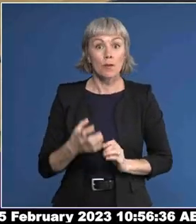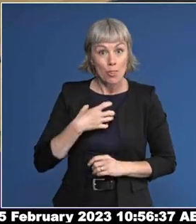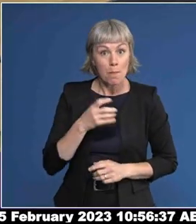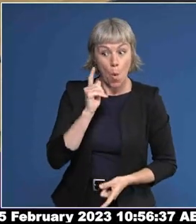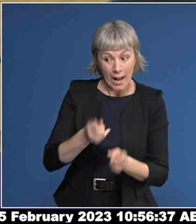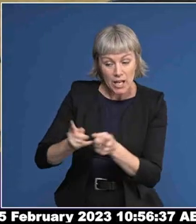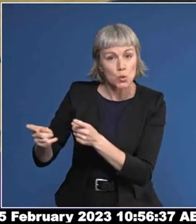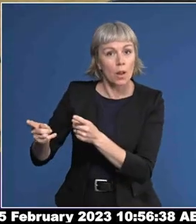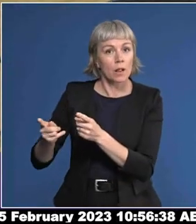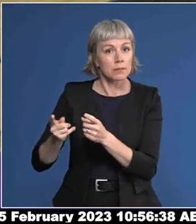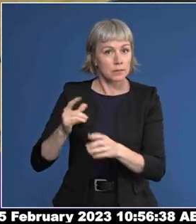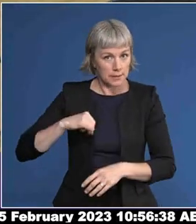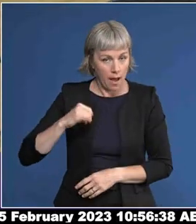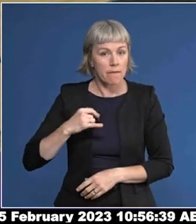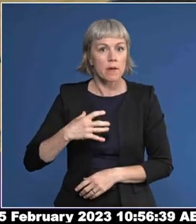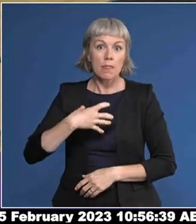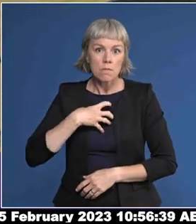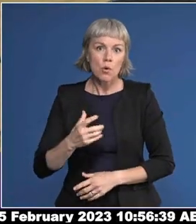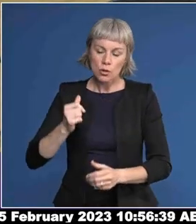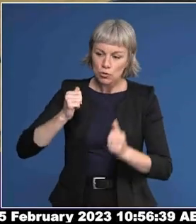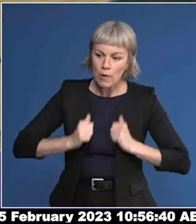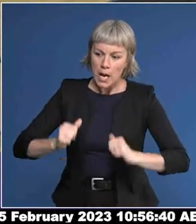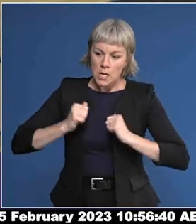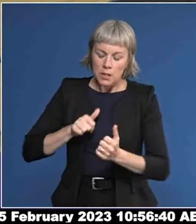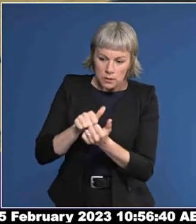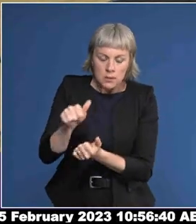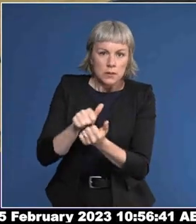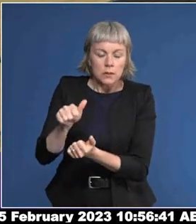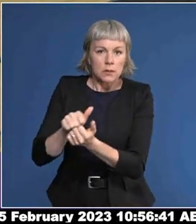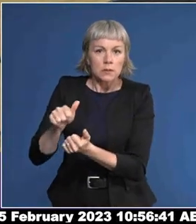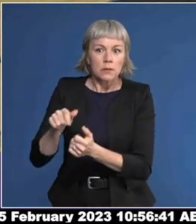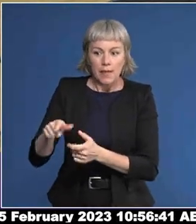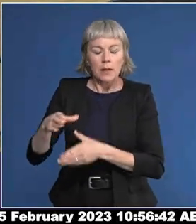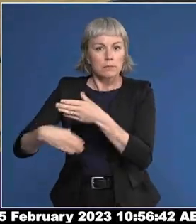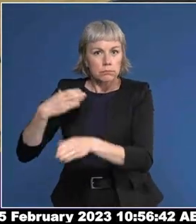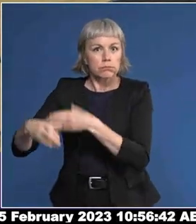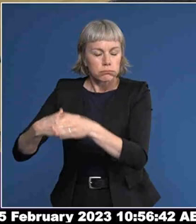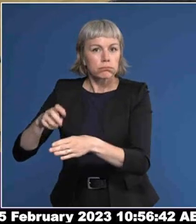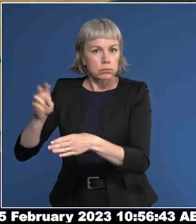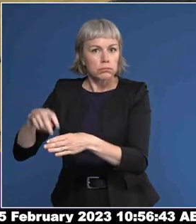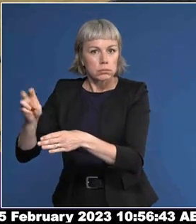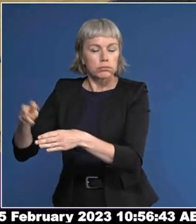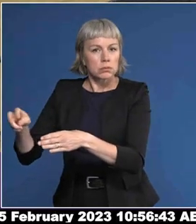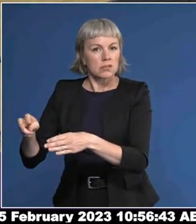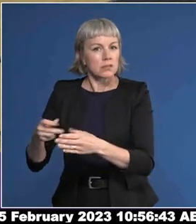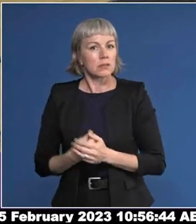done so the cost return is not good, but you are not doing training in a way that's seeking to retain the casuals and also part-time?